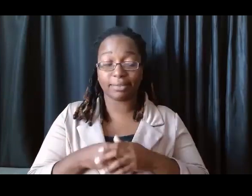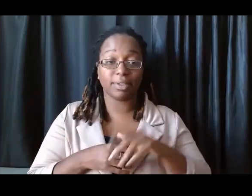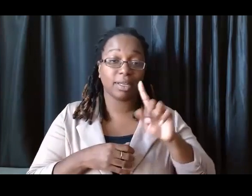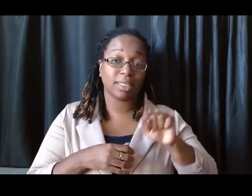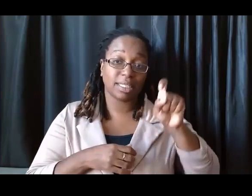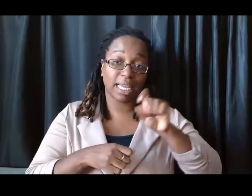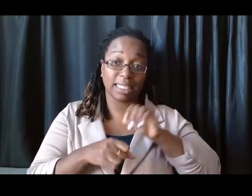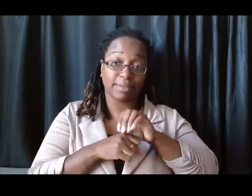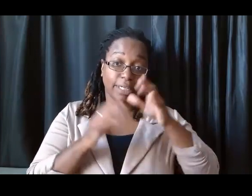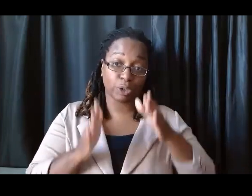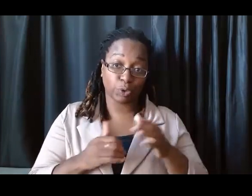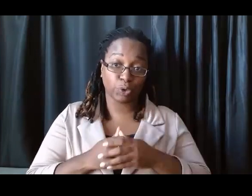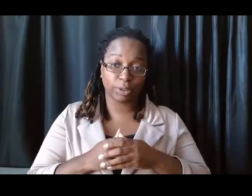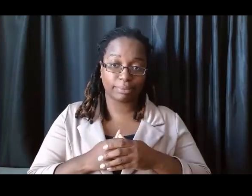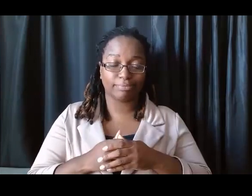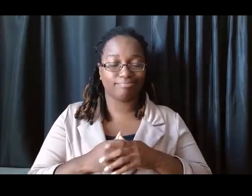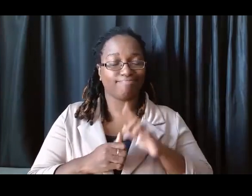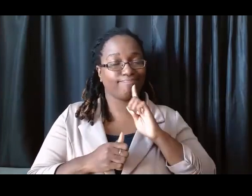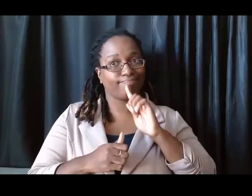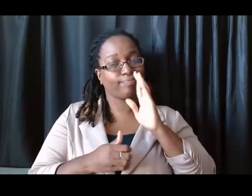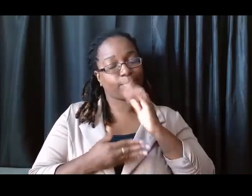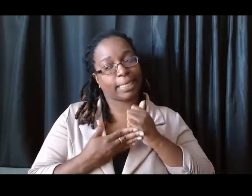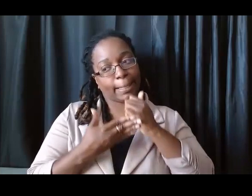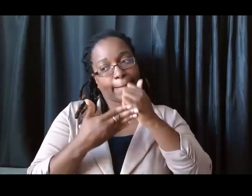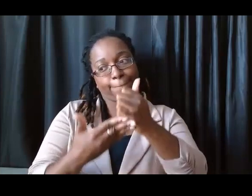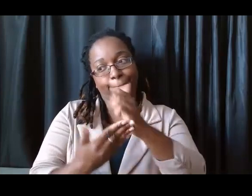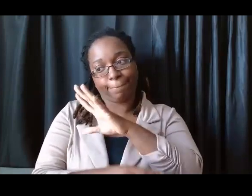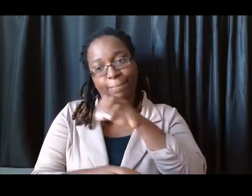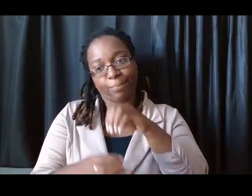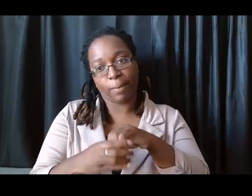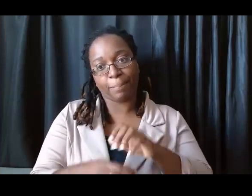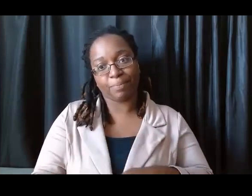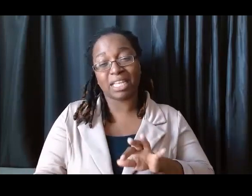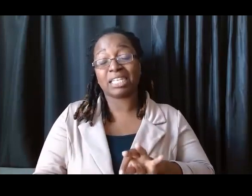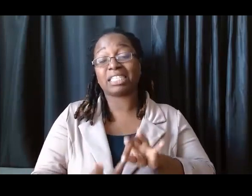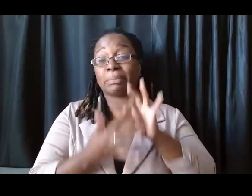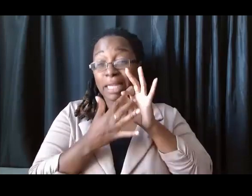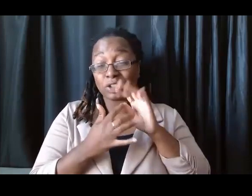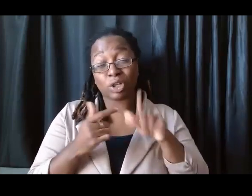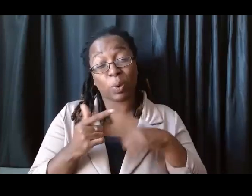move forward. It's really a helpful, helpful thing to get done especially in the beginning to get a